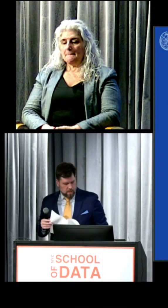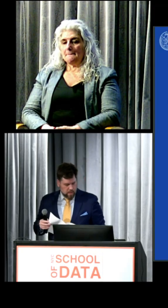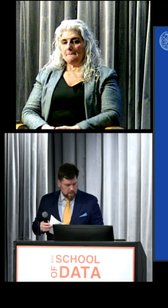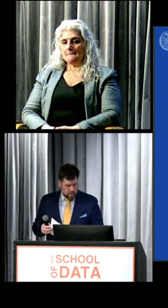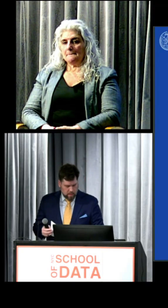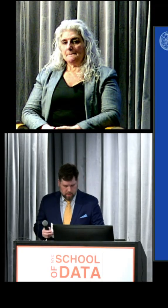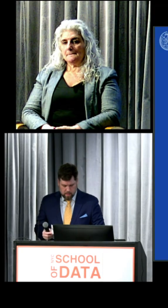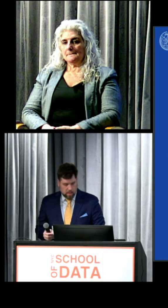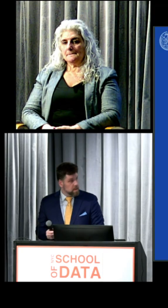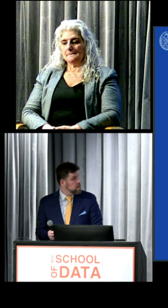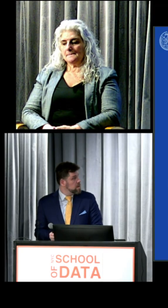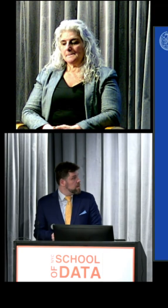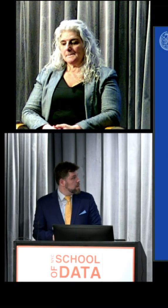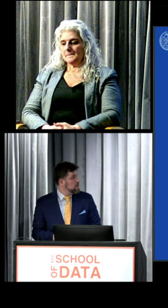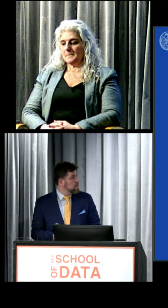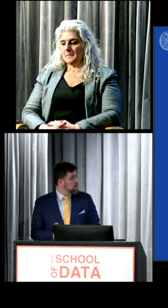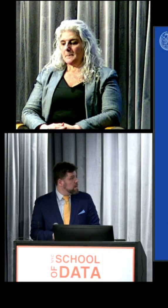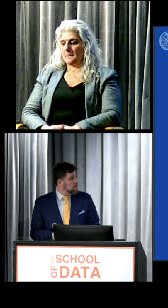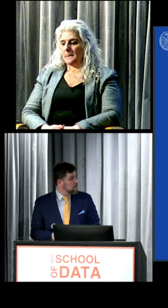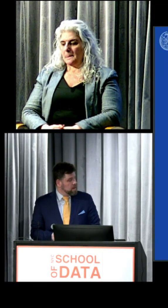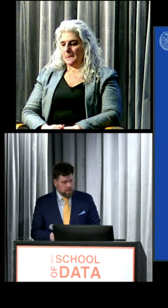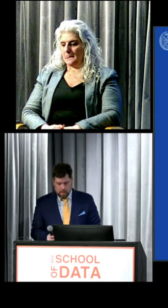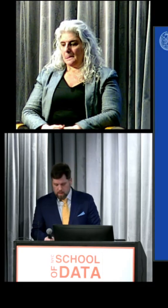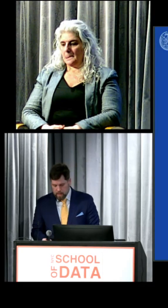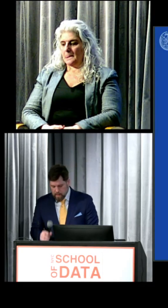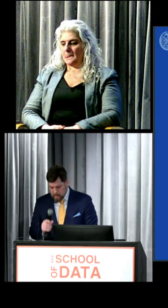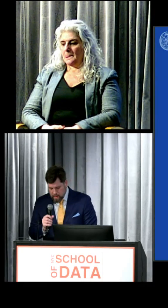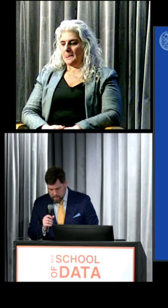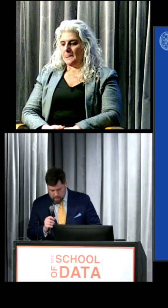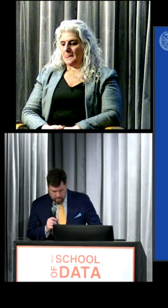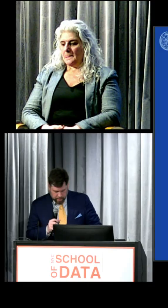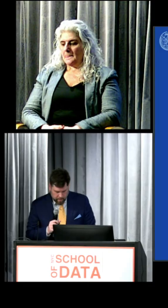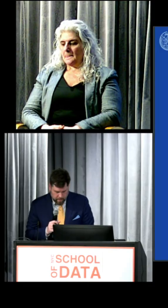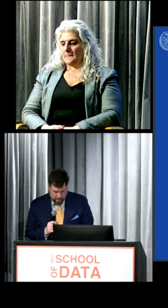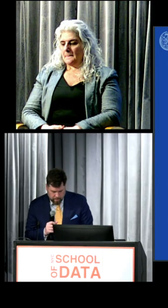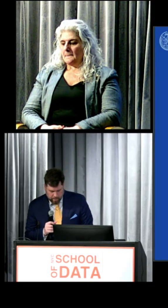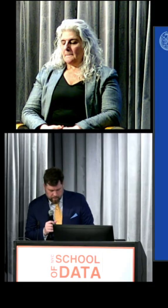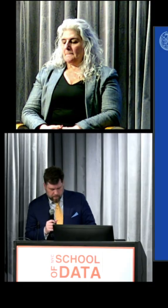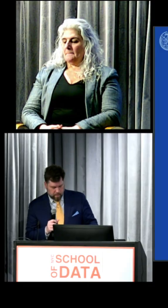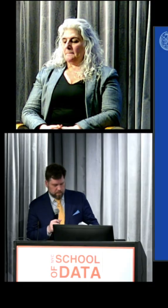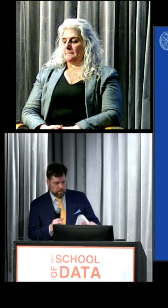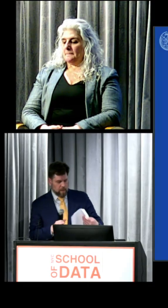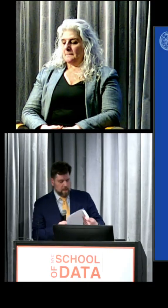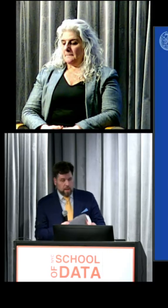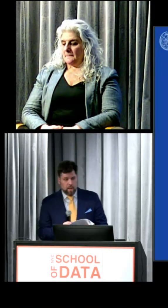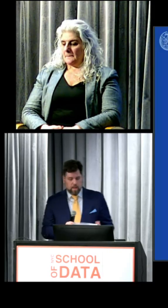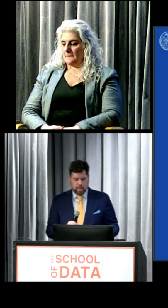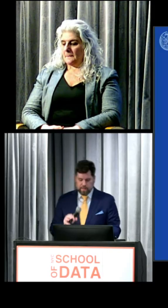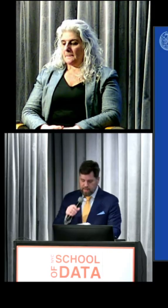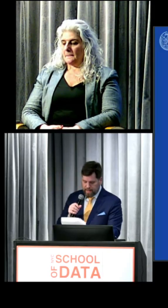So that was an important and a very important part of this that we'll get into more.